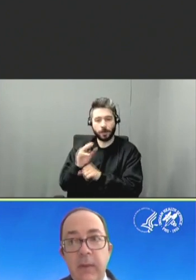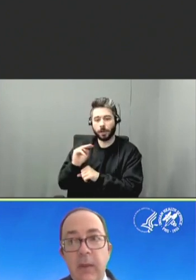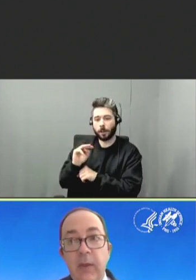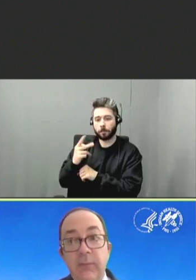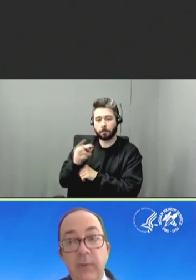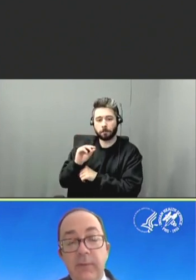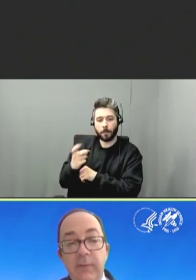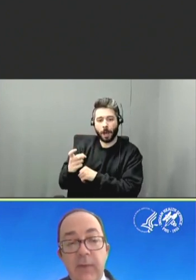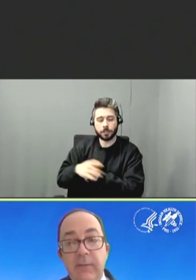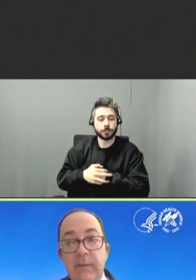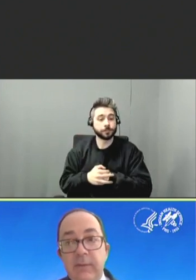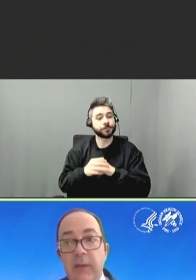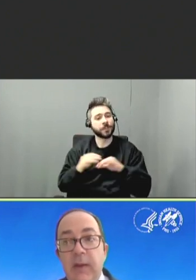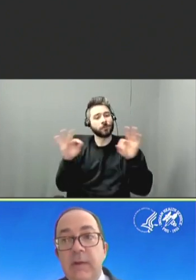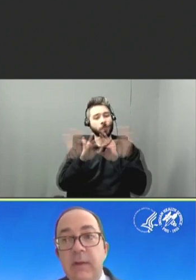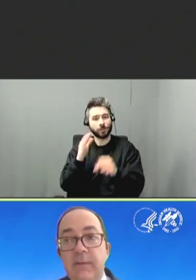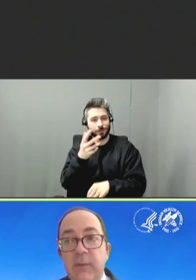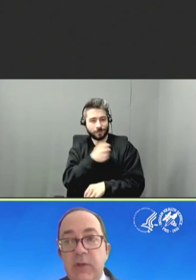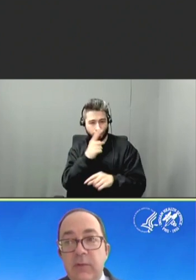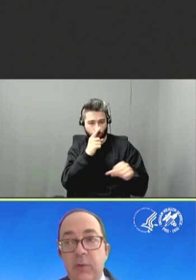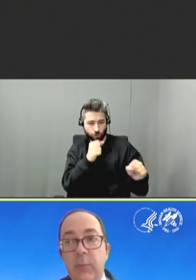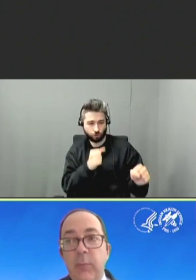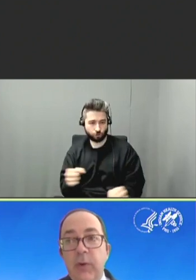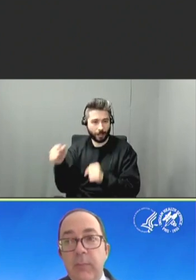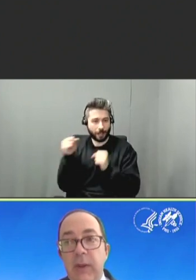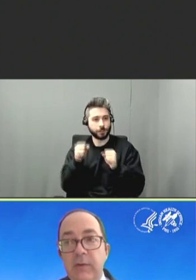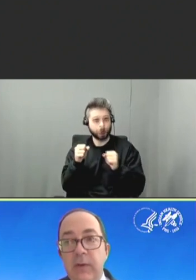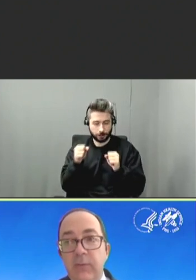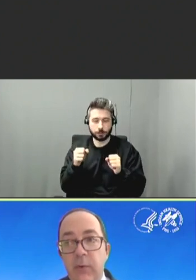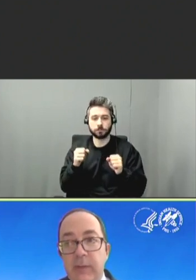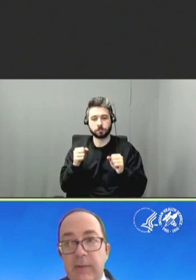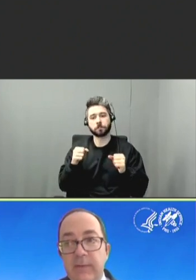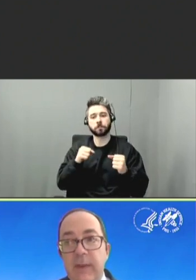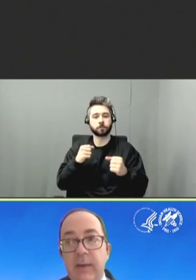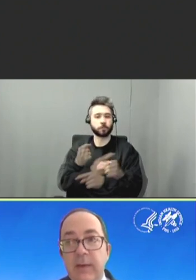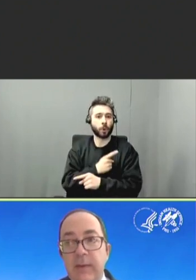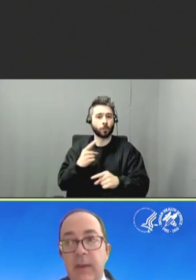Of course, this vaccine strategy is subject to appropriate patient informed consent and